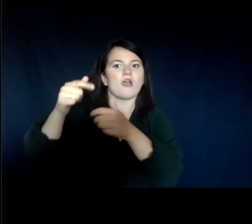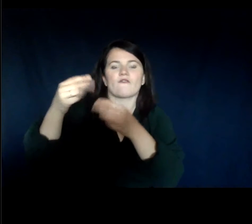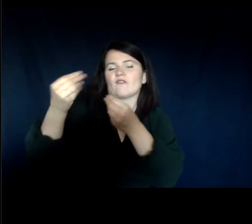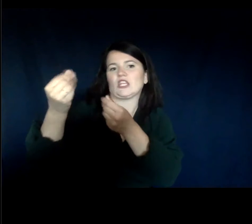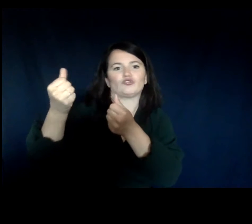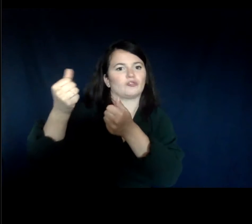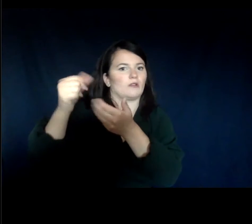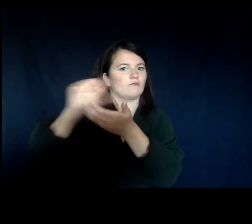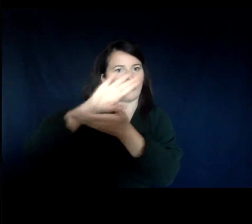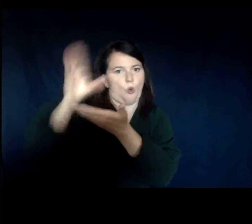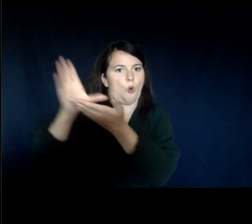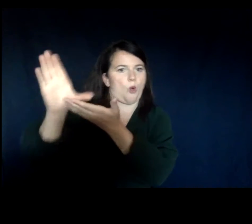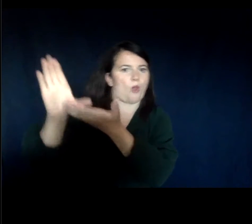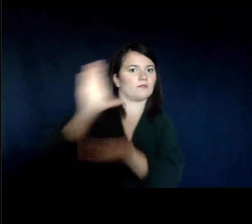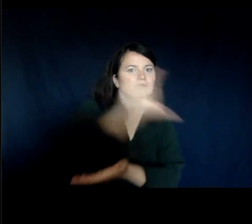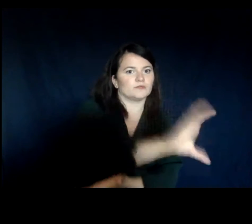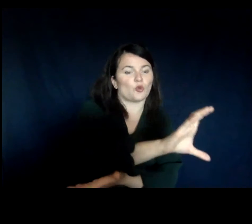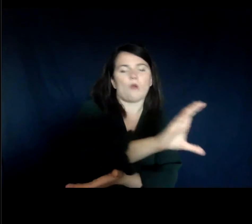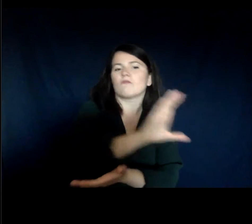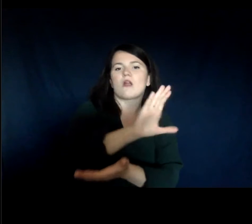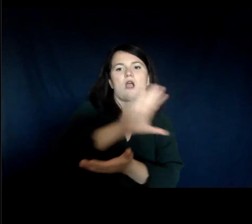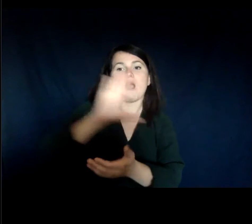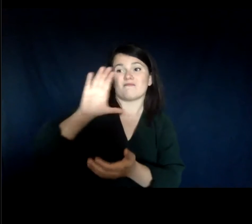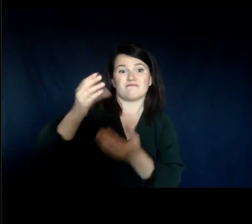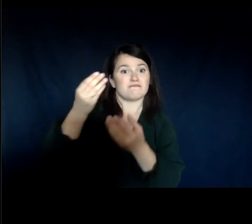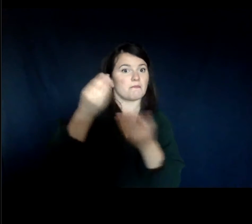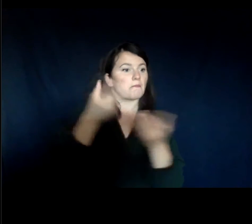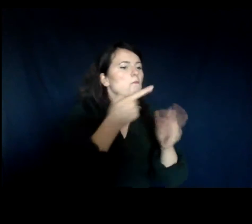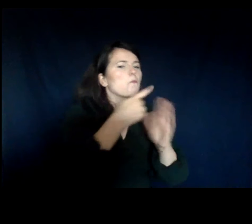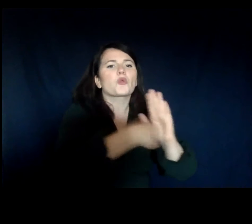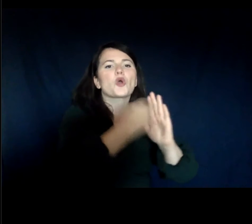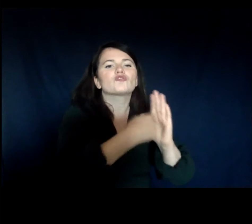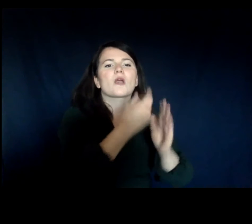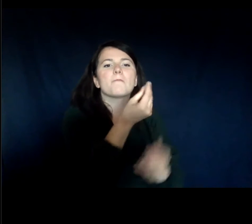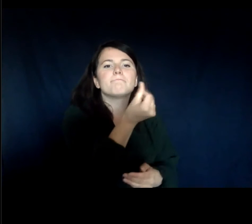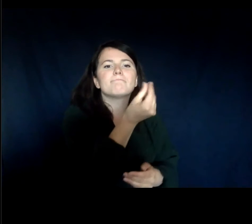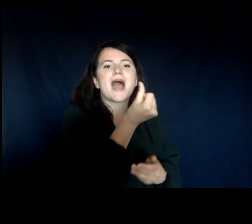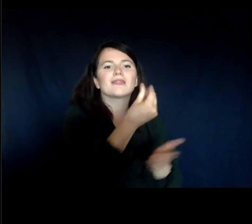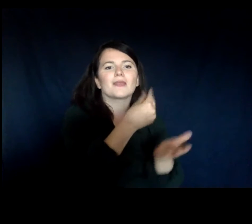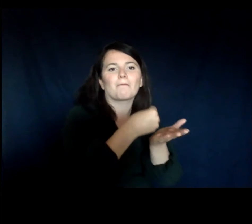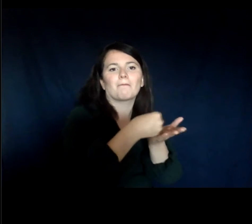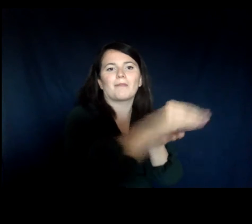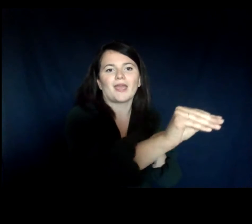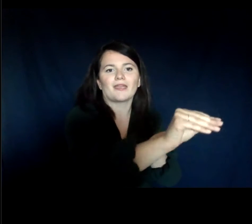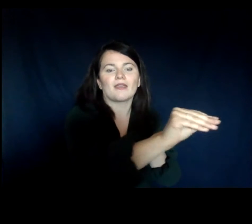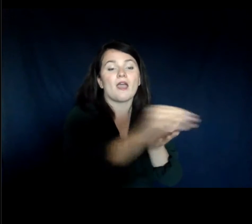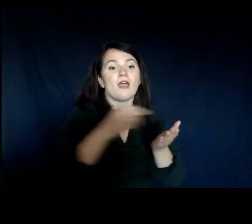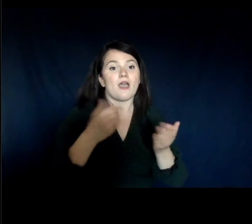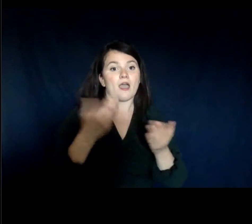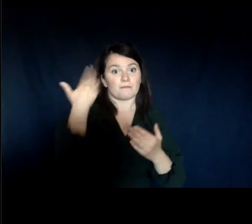that the total costs for a project is now, would be now the ESF funding.